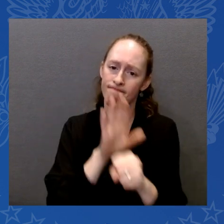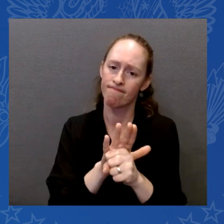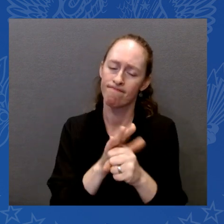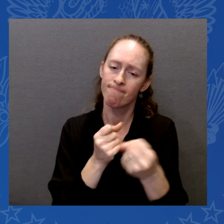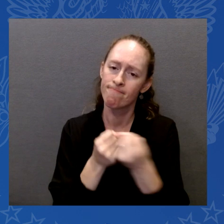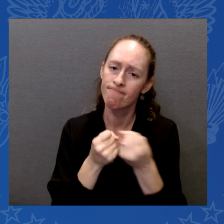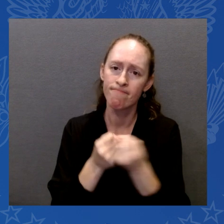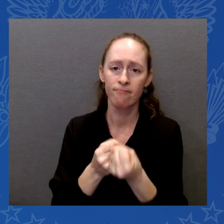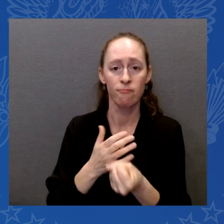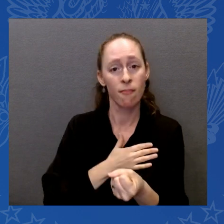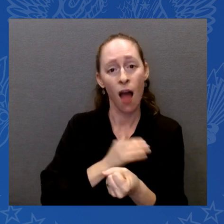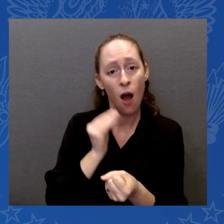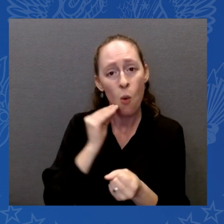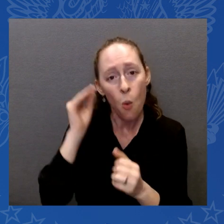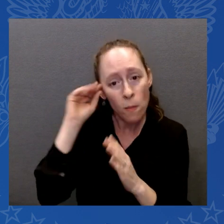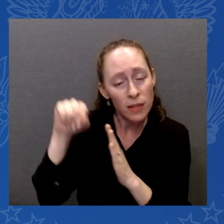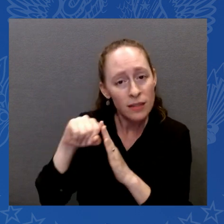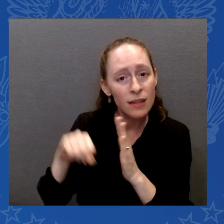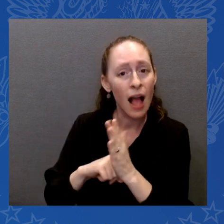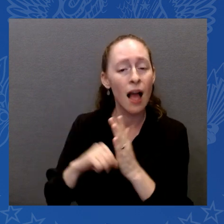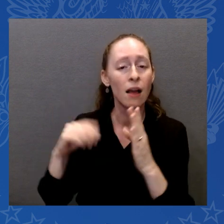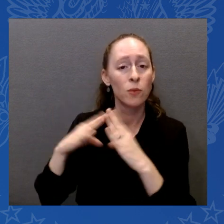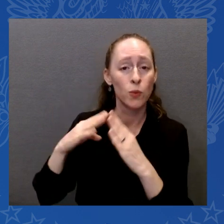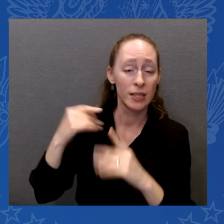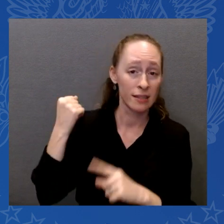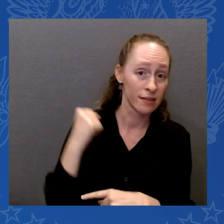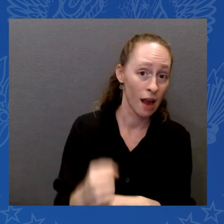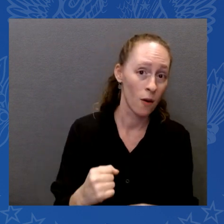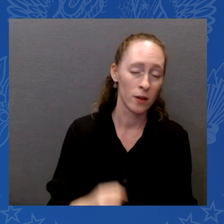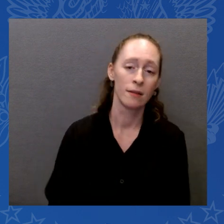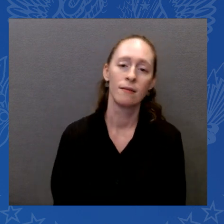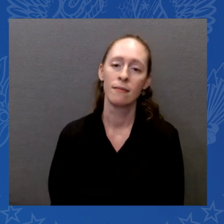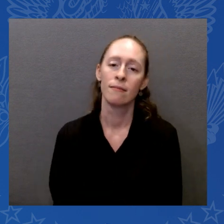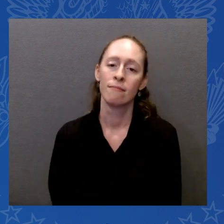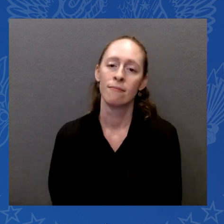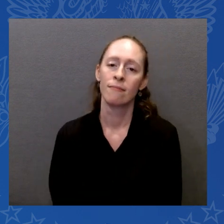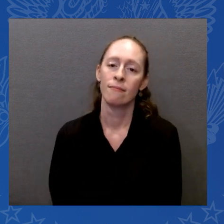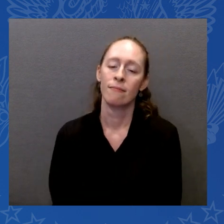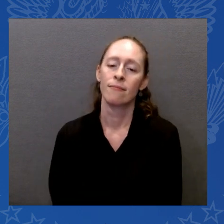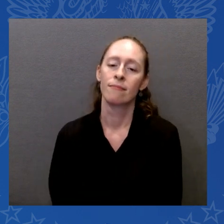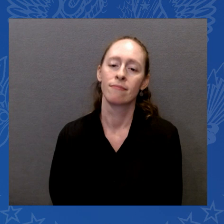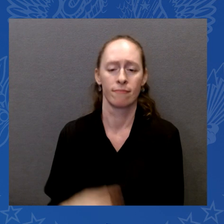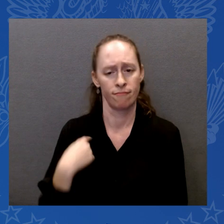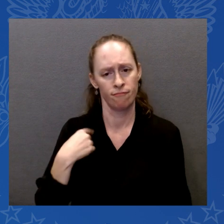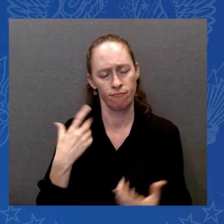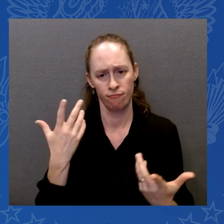I appreciate continued efforts to secure access to comprehensive reproductive health care for my patients.